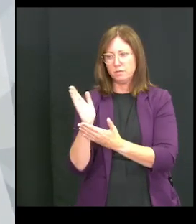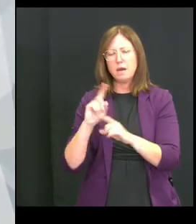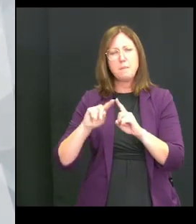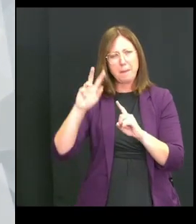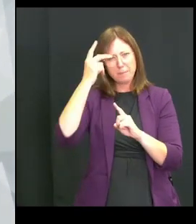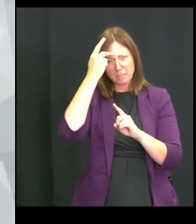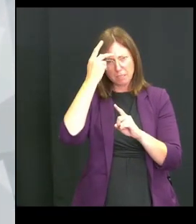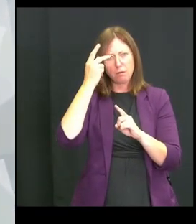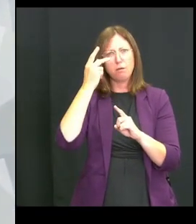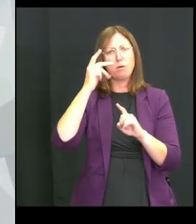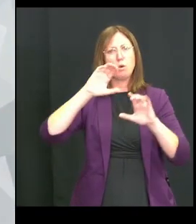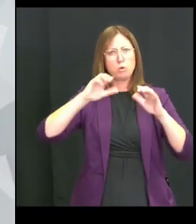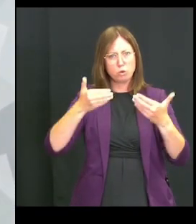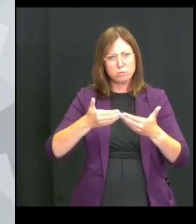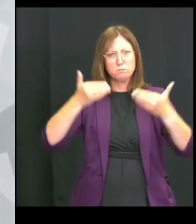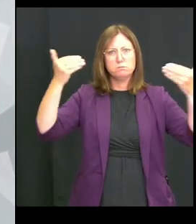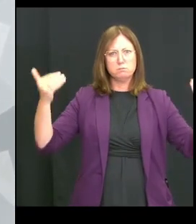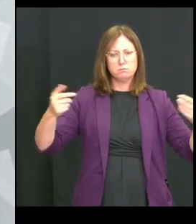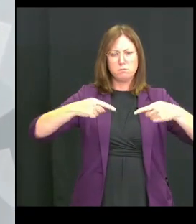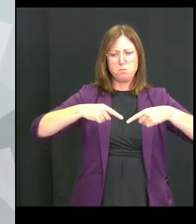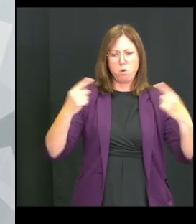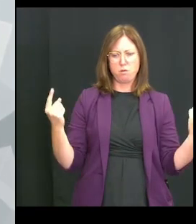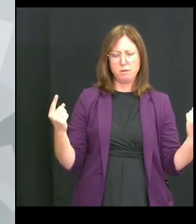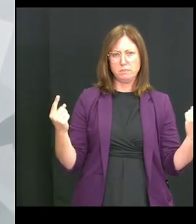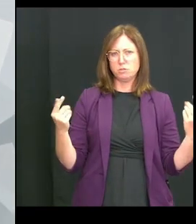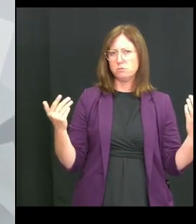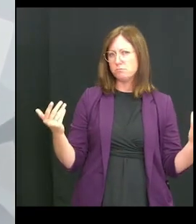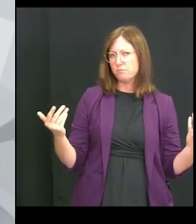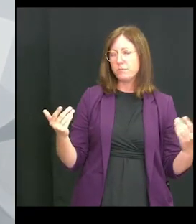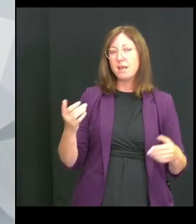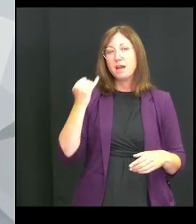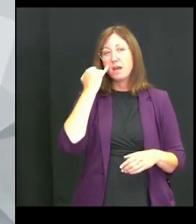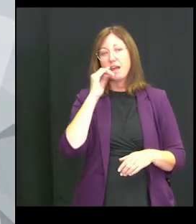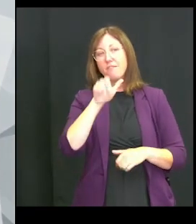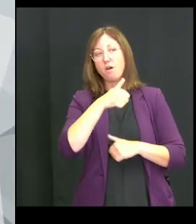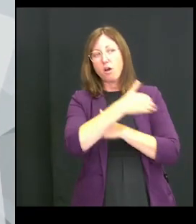what can we learn from other countries where it is increasing?